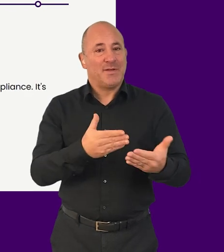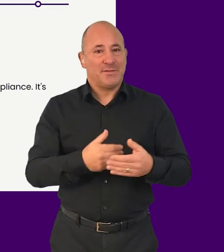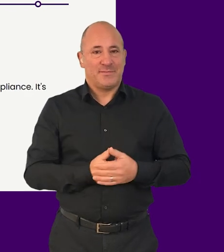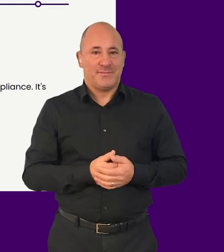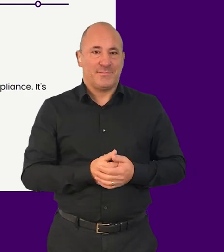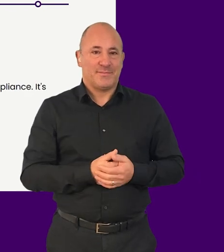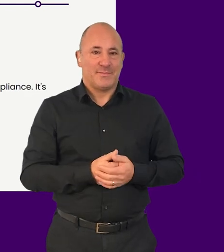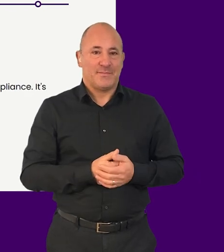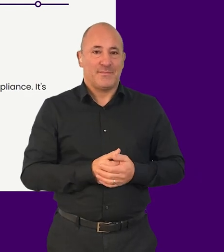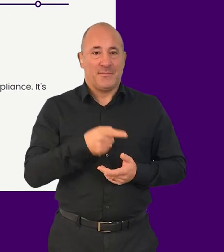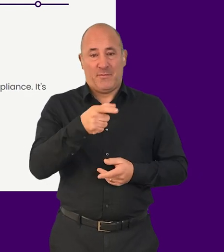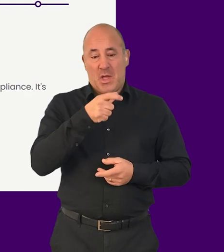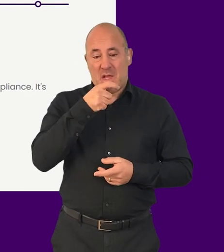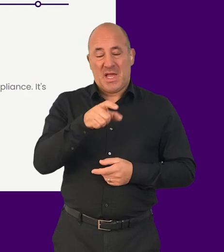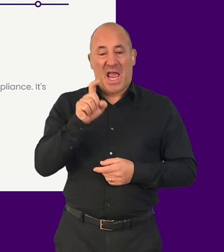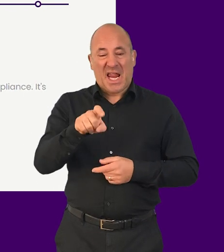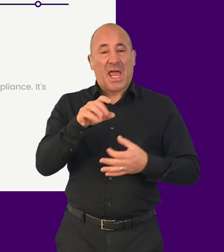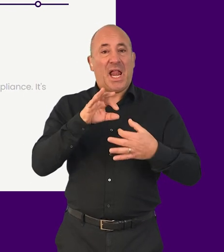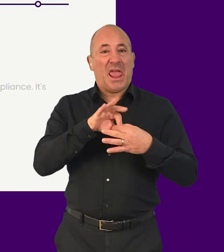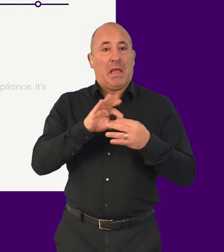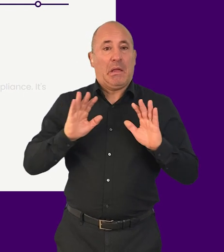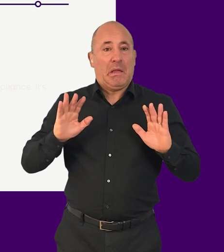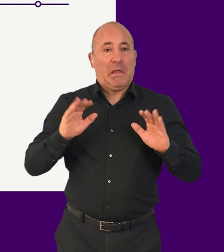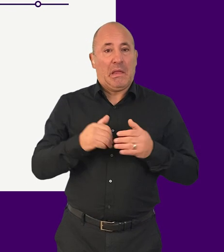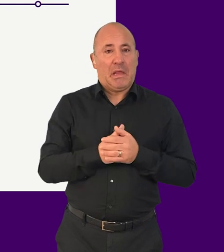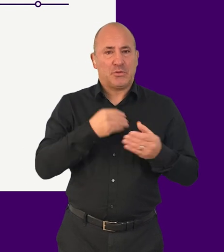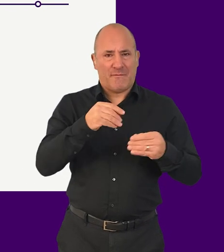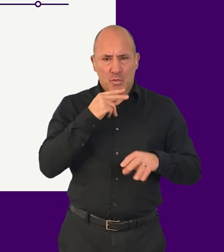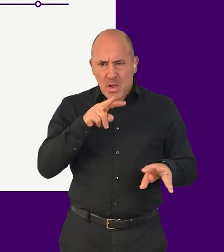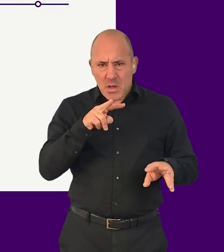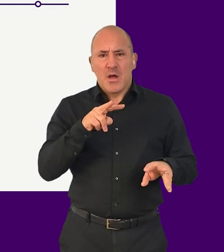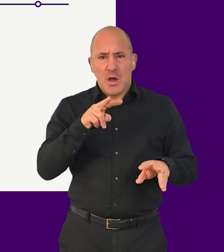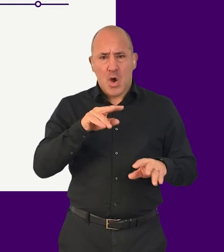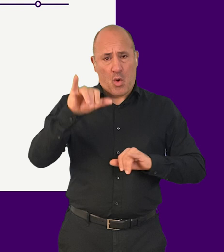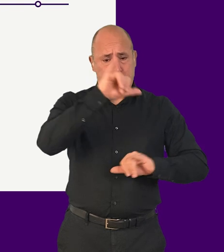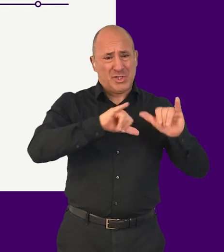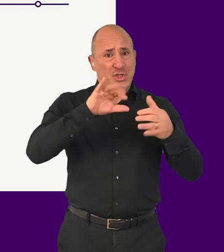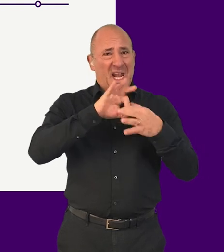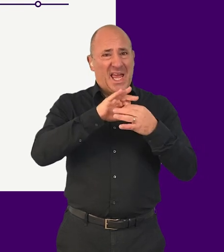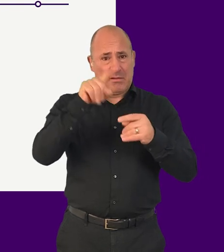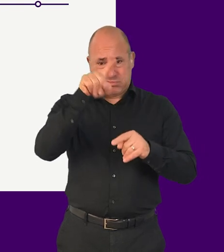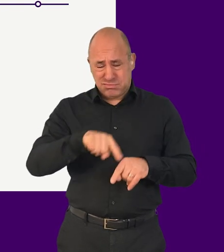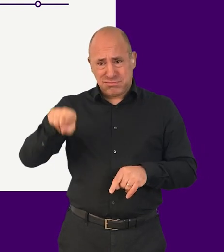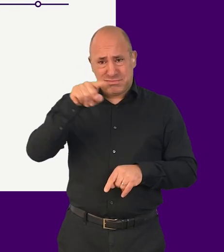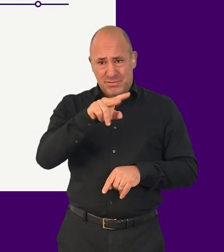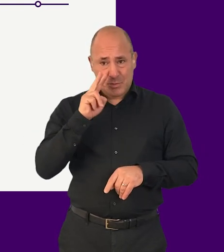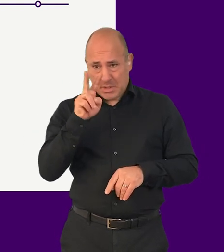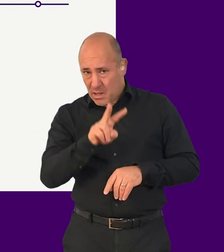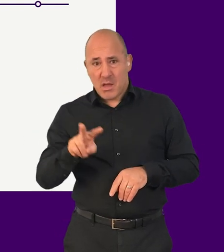If you just say "Click link", the software will highlight and number all links in the current page.